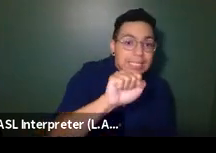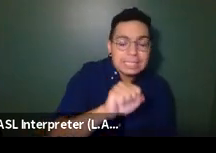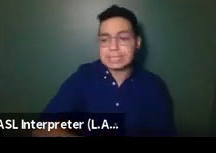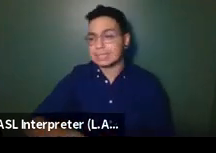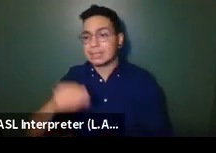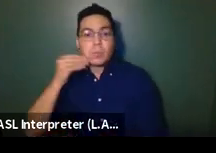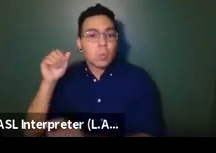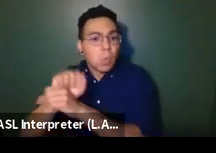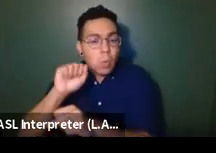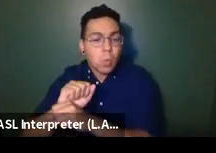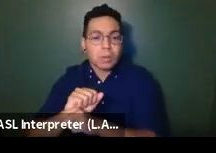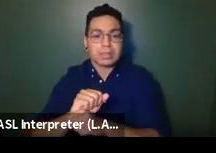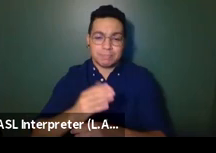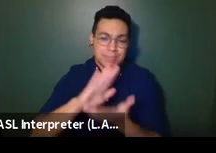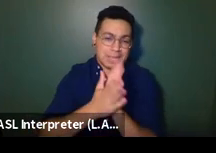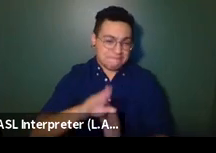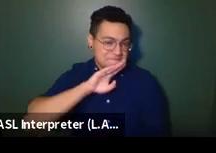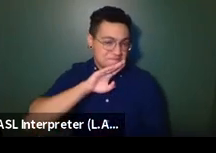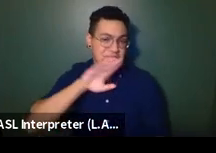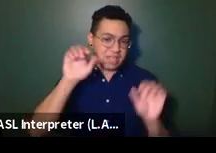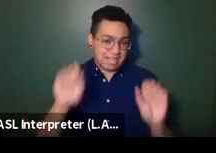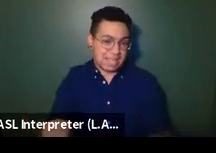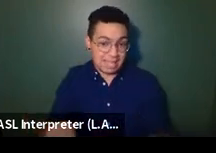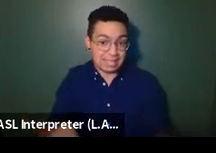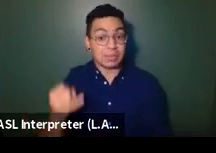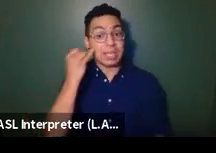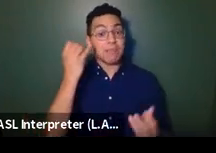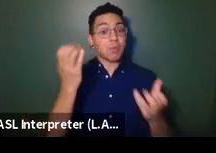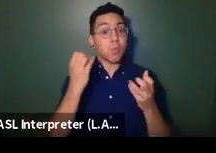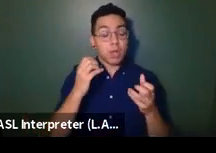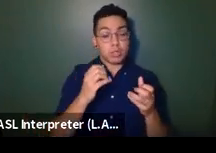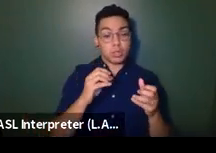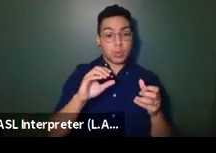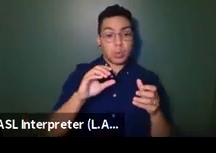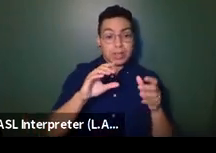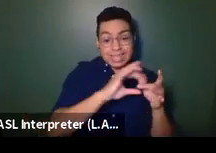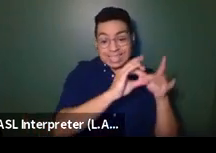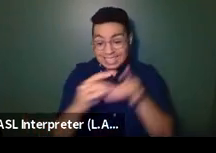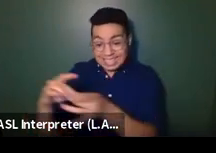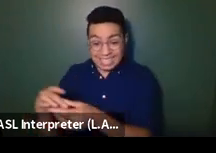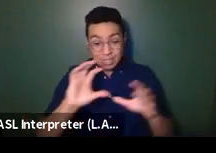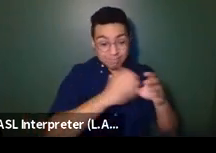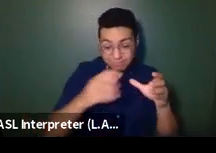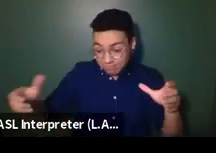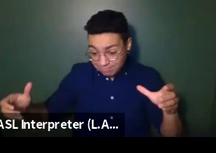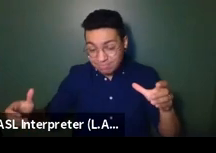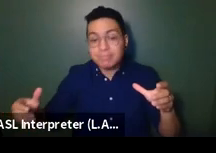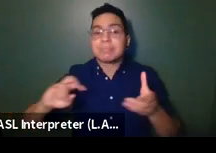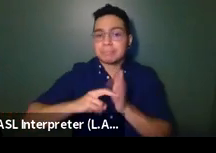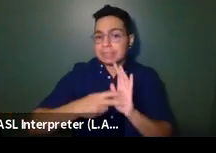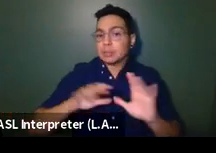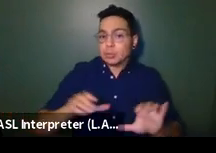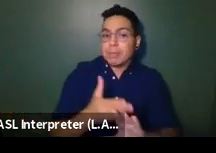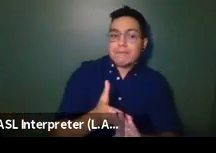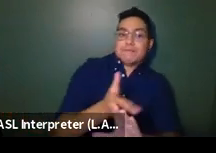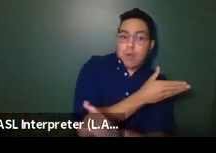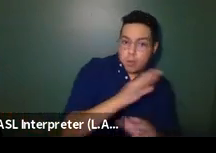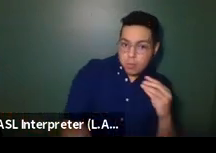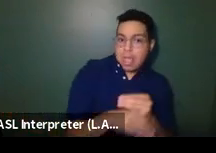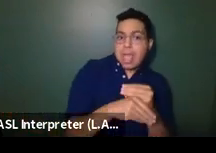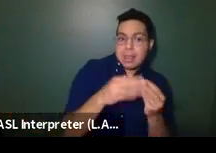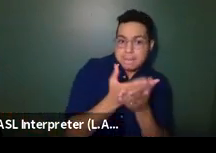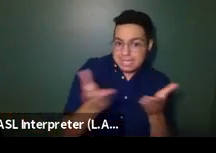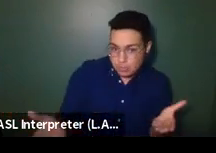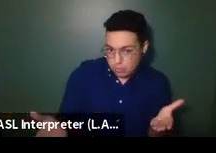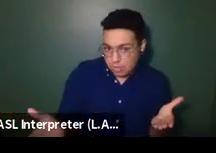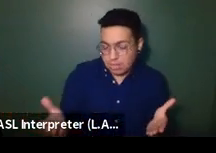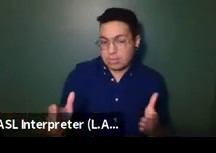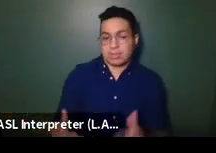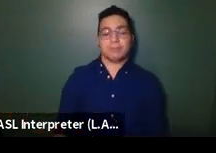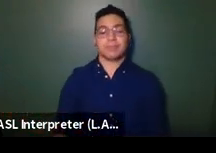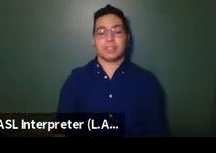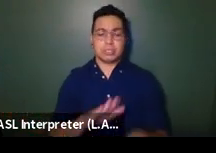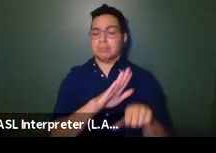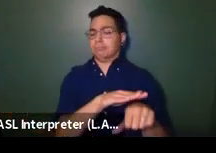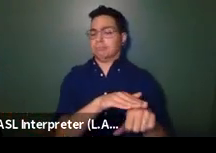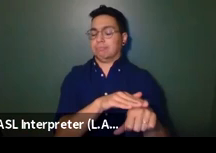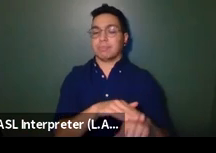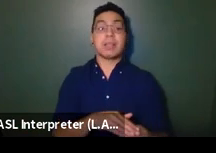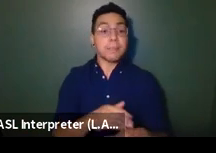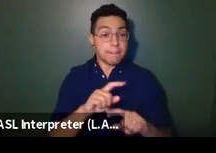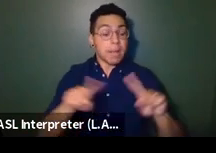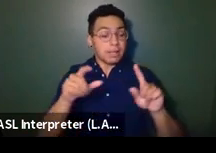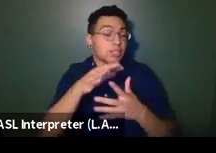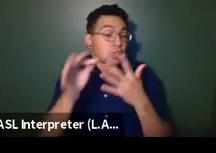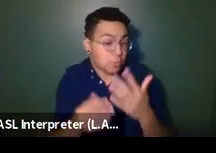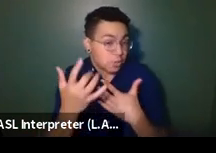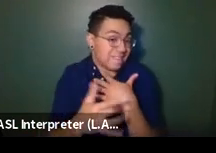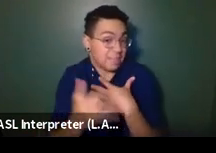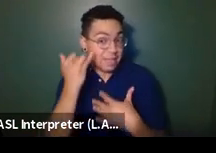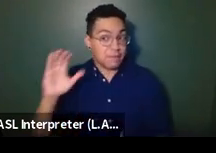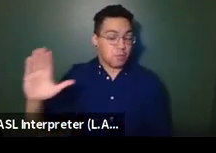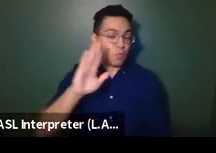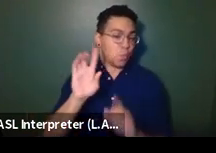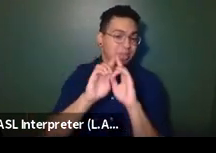ESD 189 - Amy Colburn: So if you're going to link sections do that before anything starts before you've added any materials and all of that stuff. So just kind of a cautionary note about linking but it is there, if that's something that your district provides